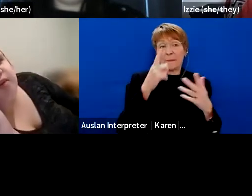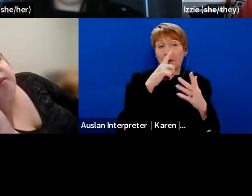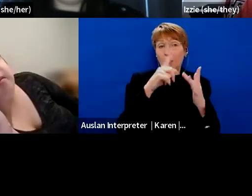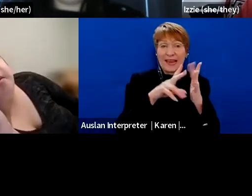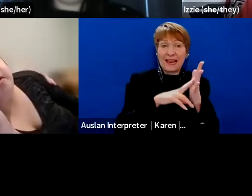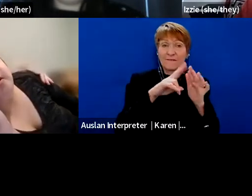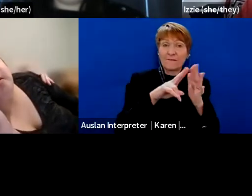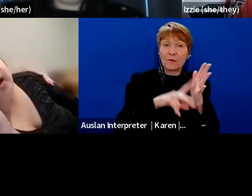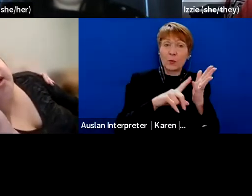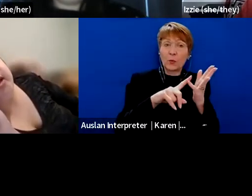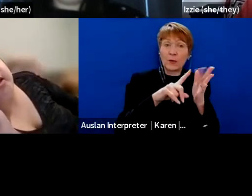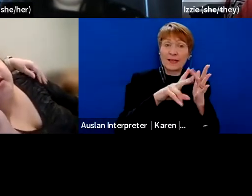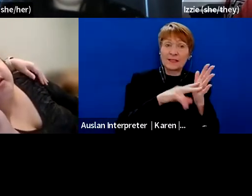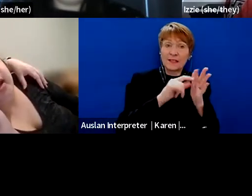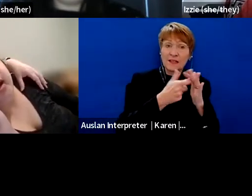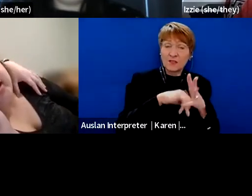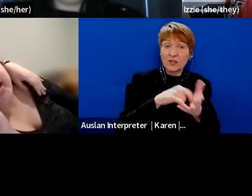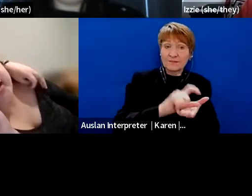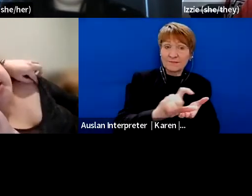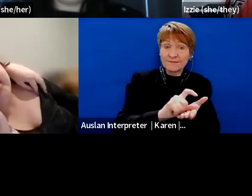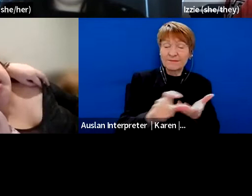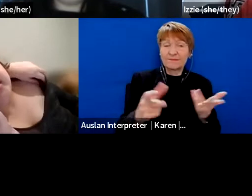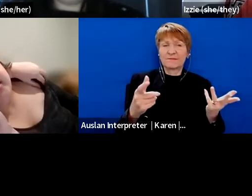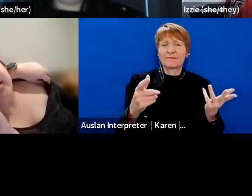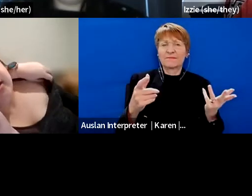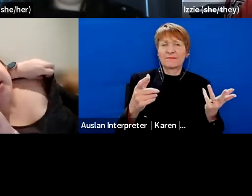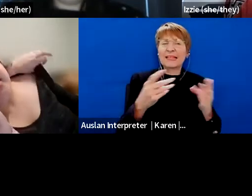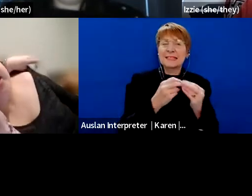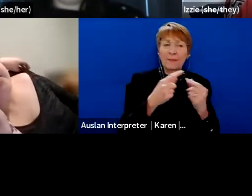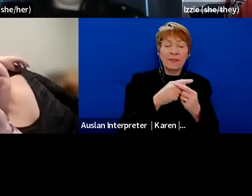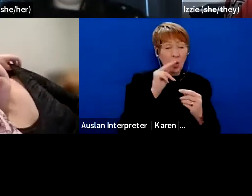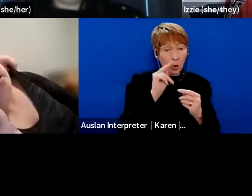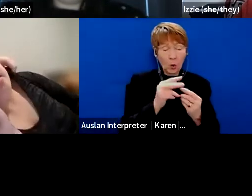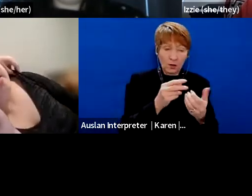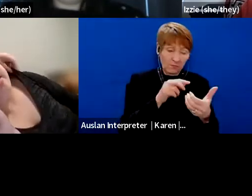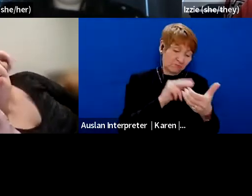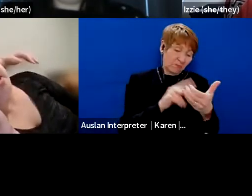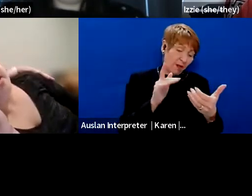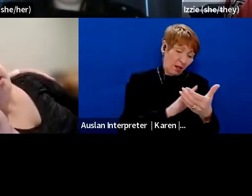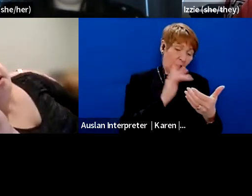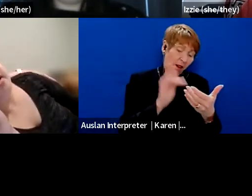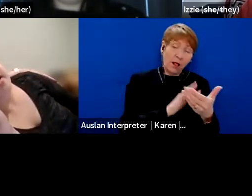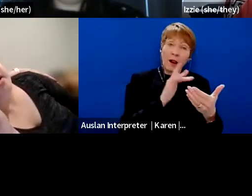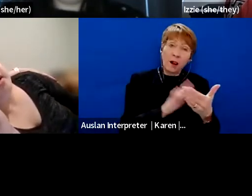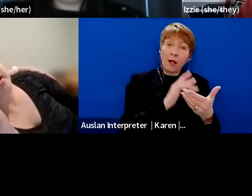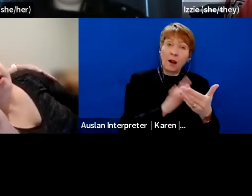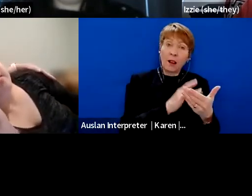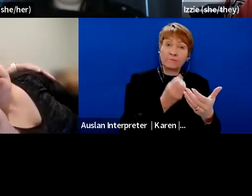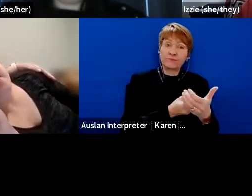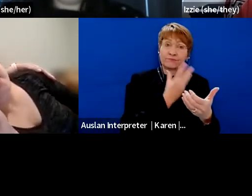And a lot of it's subliminal. So happening with that information coming to you without actually requesting it.